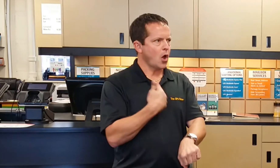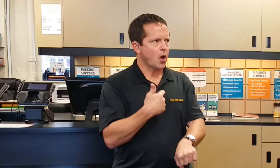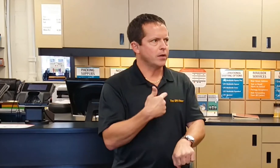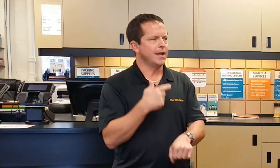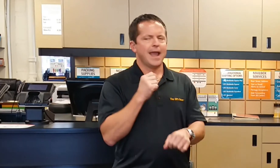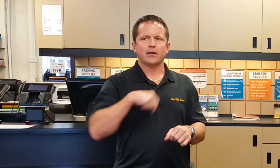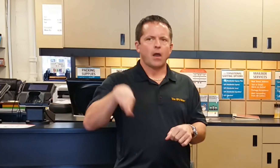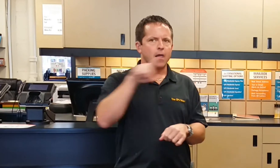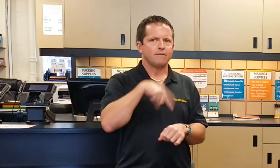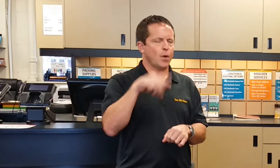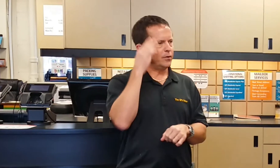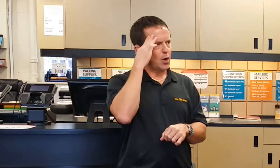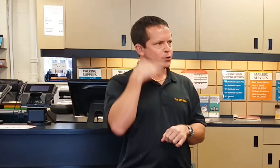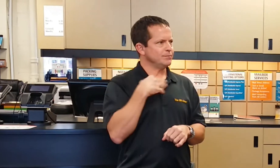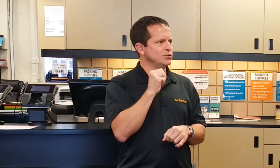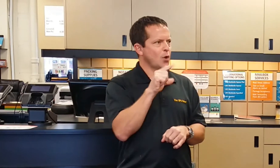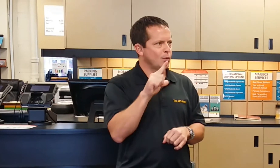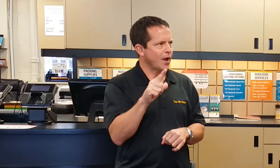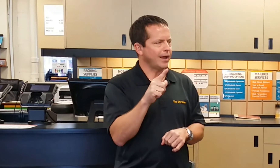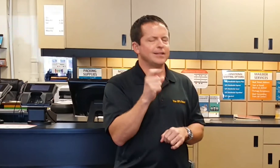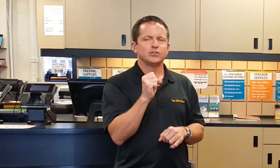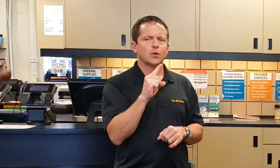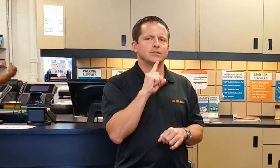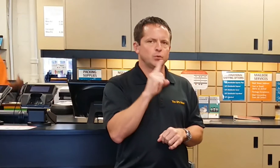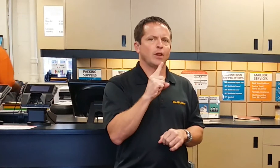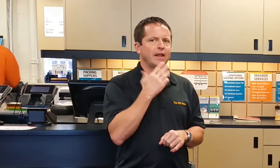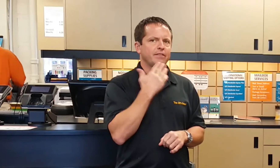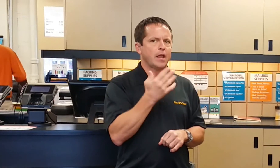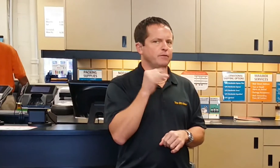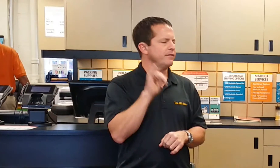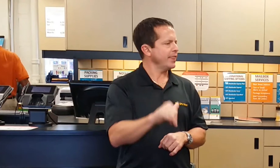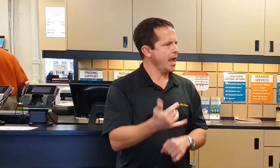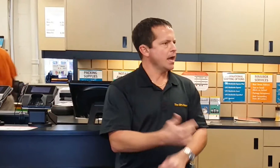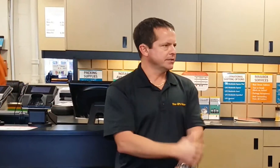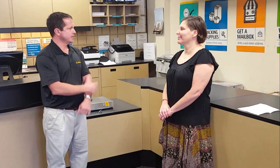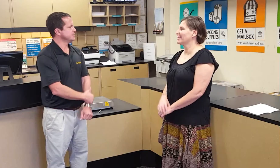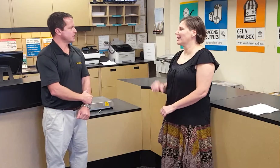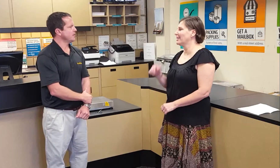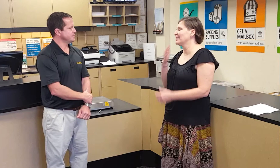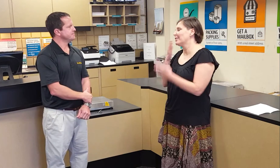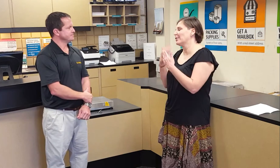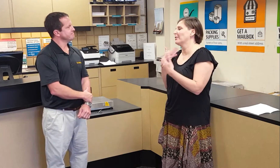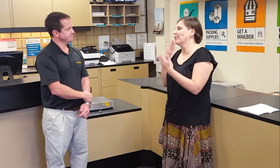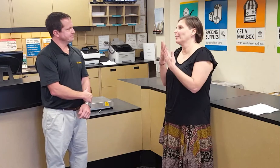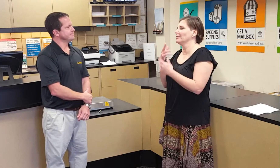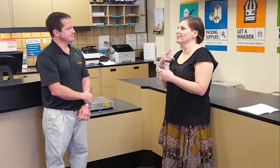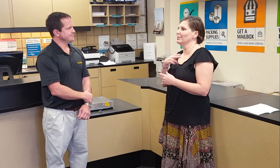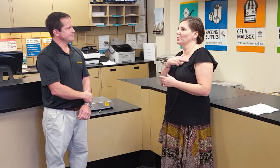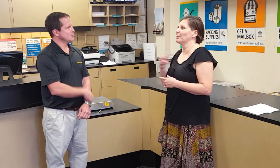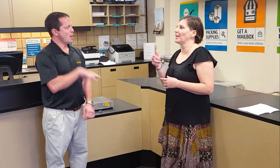Because they know that I'll do that for them. You have a good reputation.